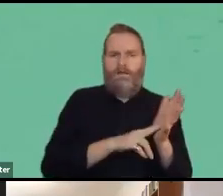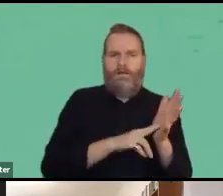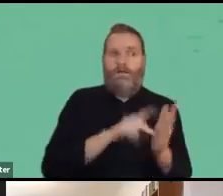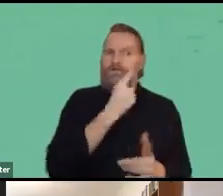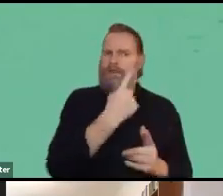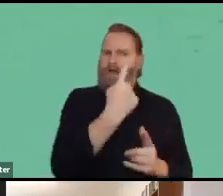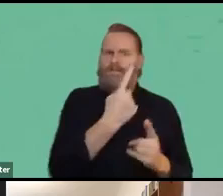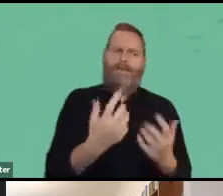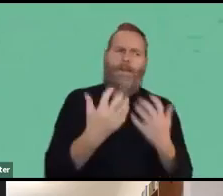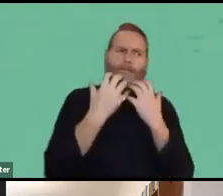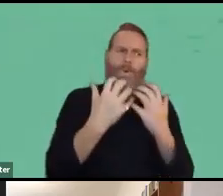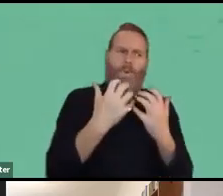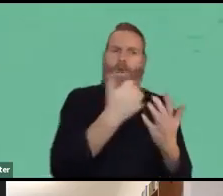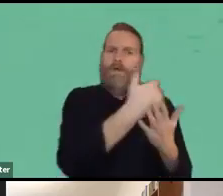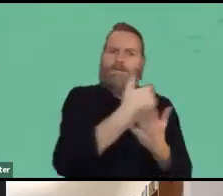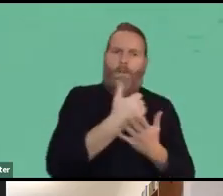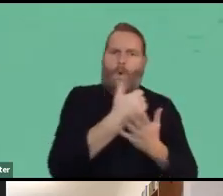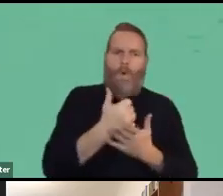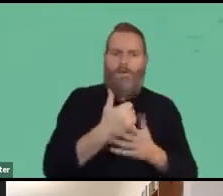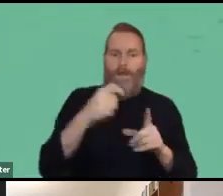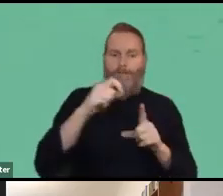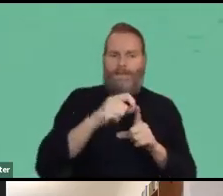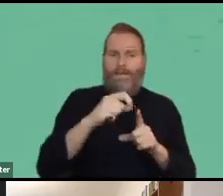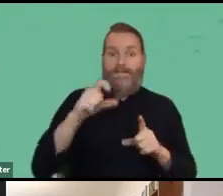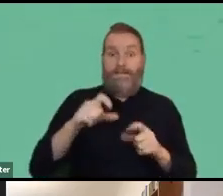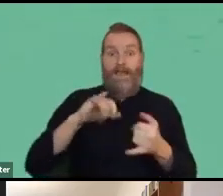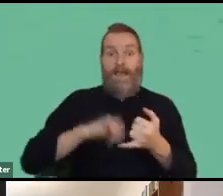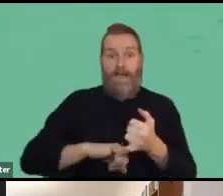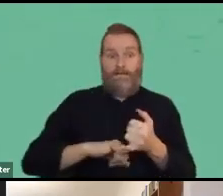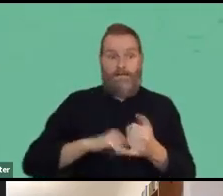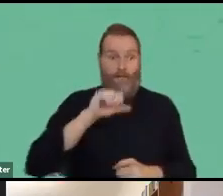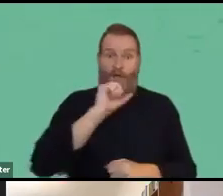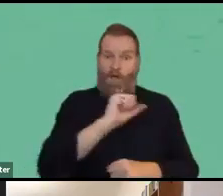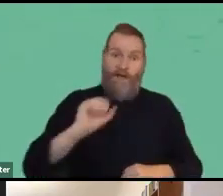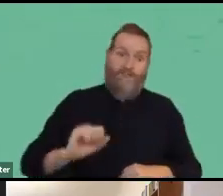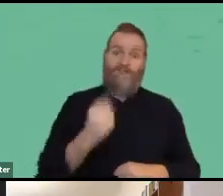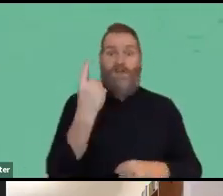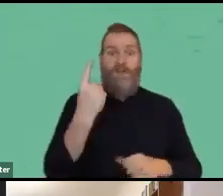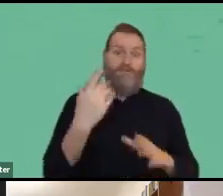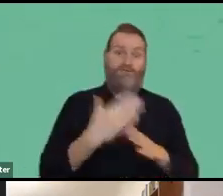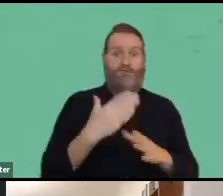having joined the PCS when she got her first job in the civil service in the mid 90s working for